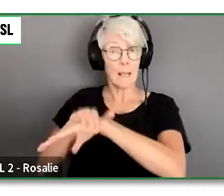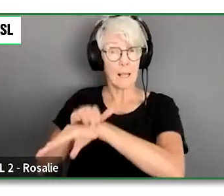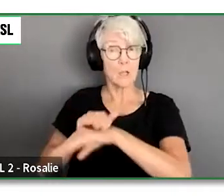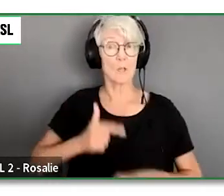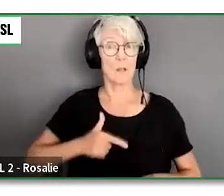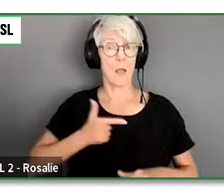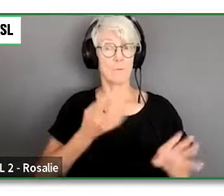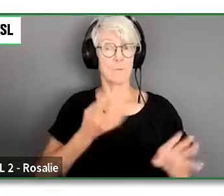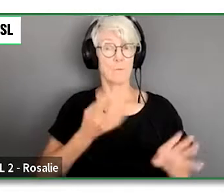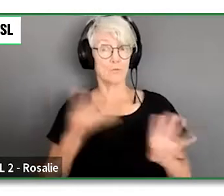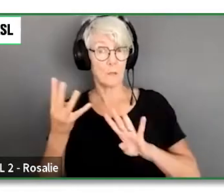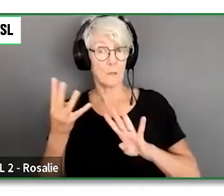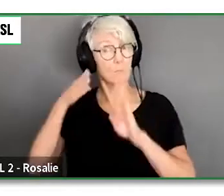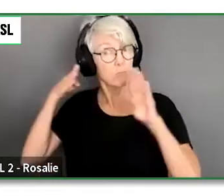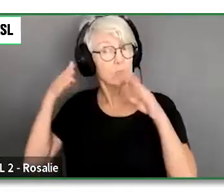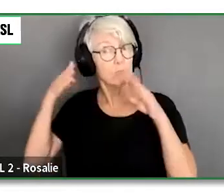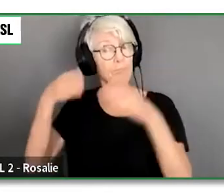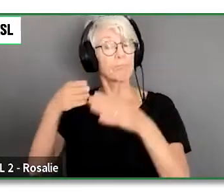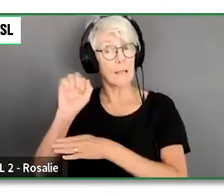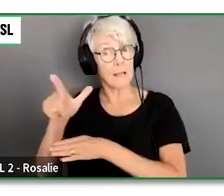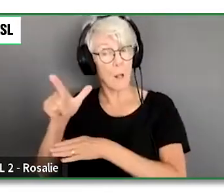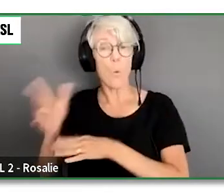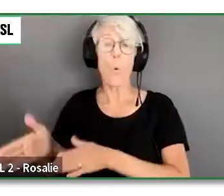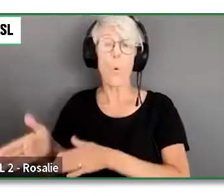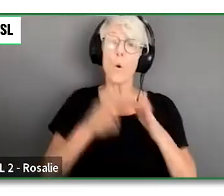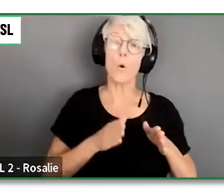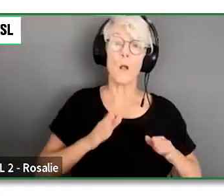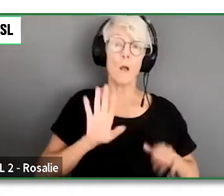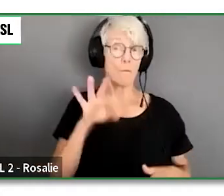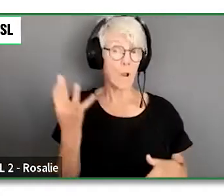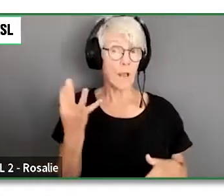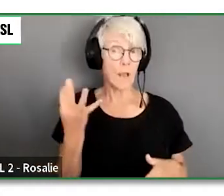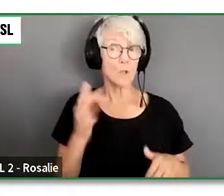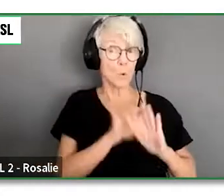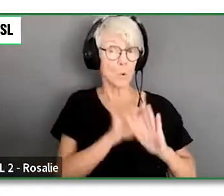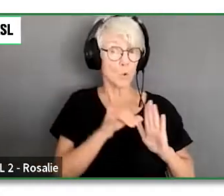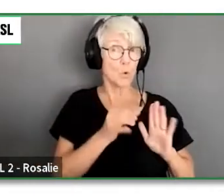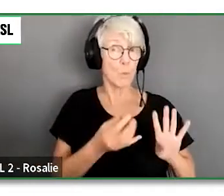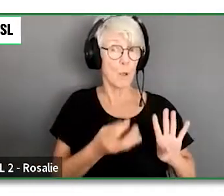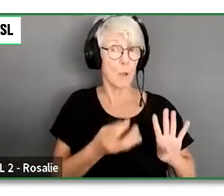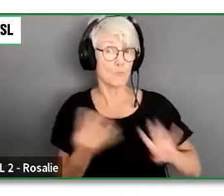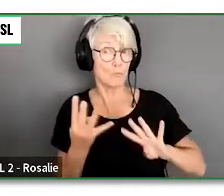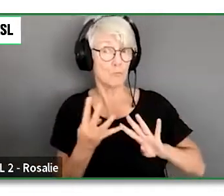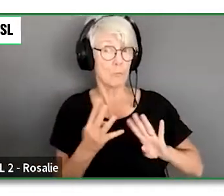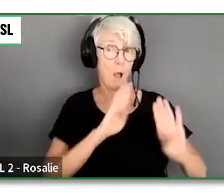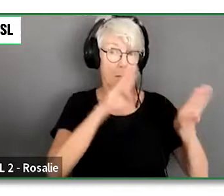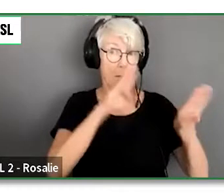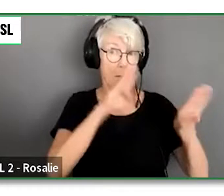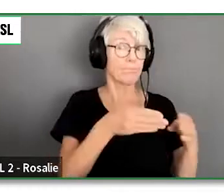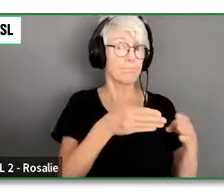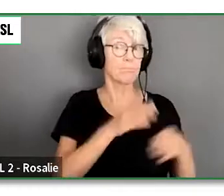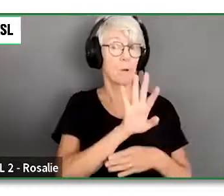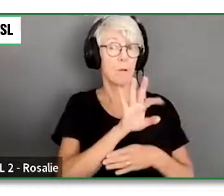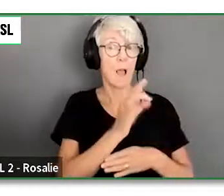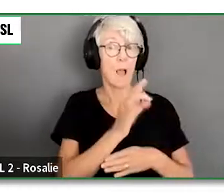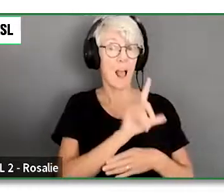interpreter or the French YouTube live stream with just the LSQ interpreter. Thank you to the attendees who brought this to our